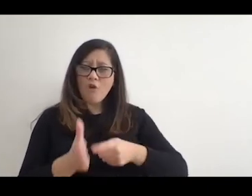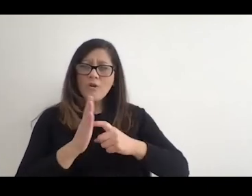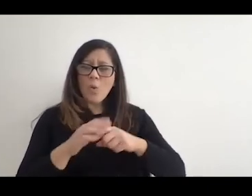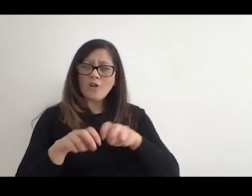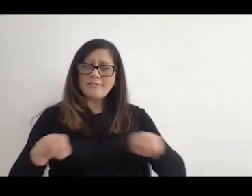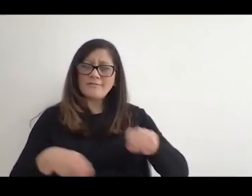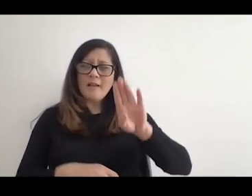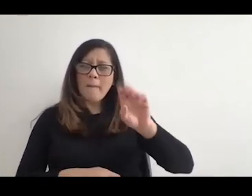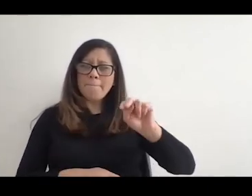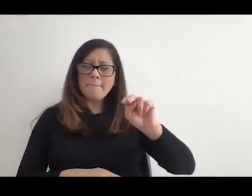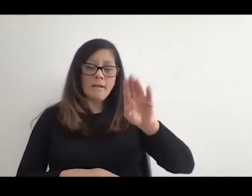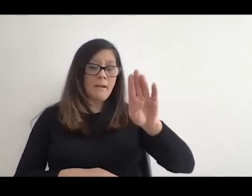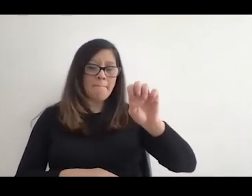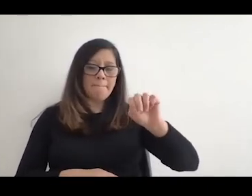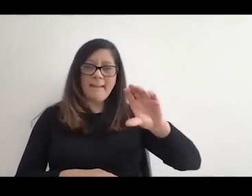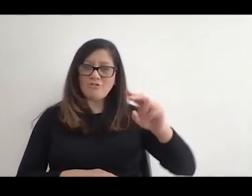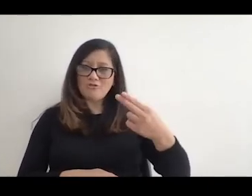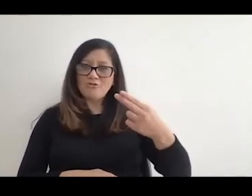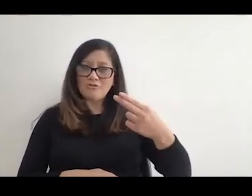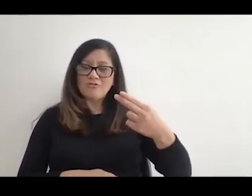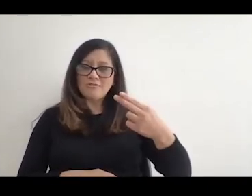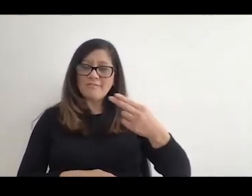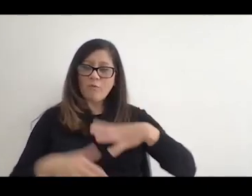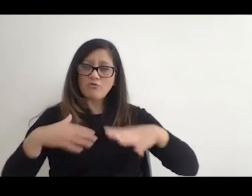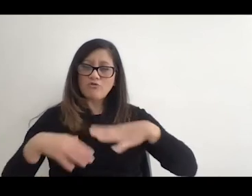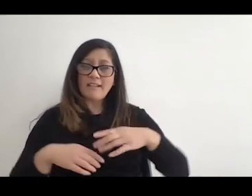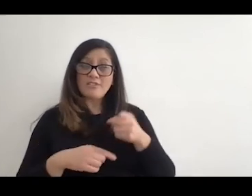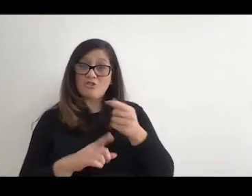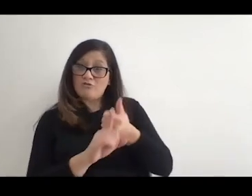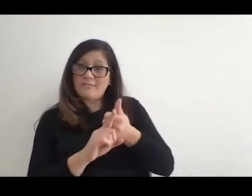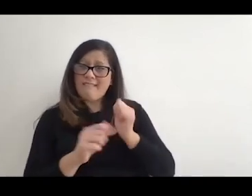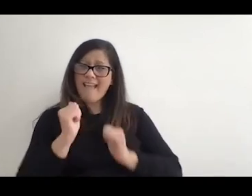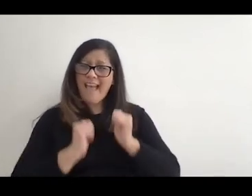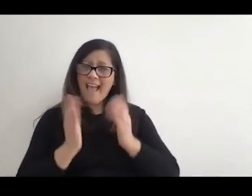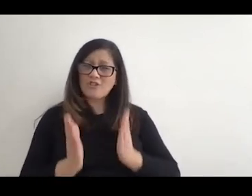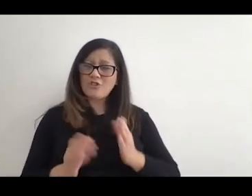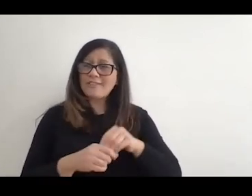oftentimes they'll call her to set and they won't have a bench for her to transfer on.